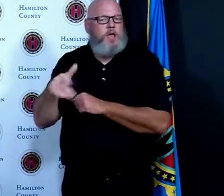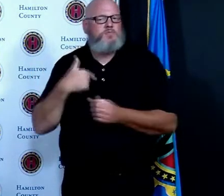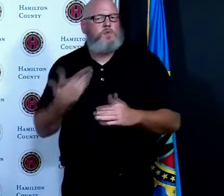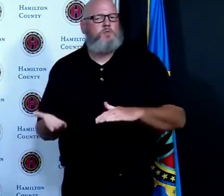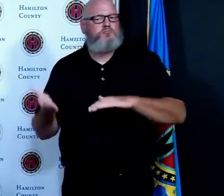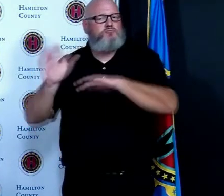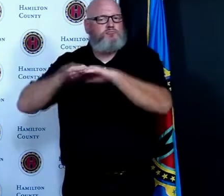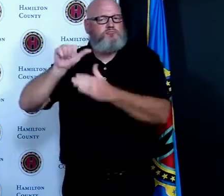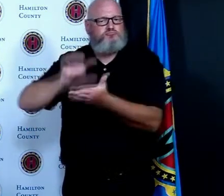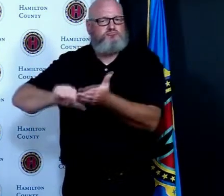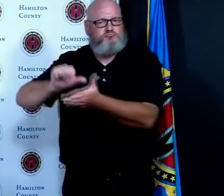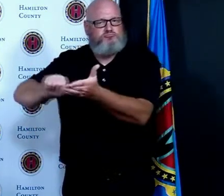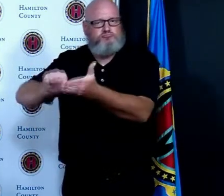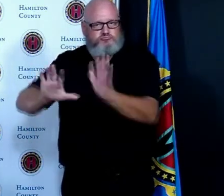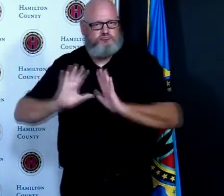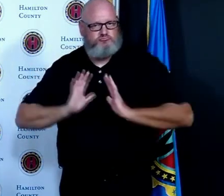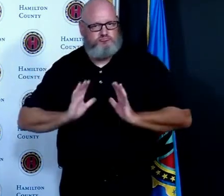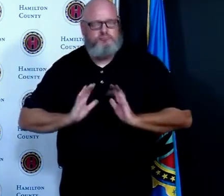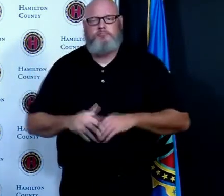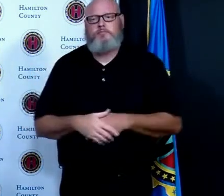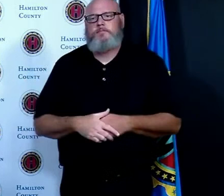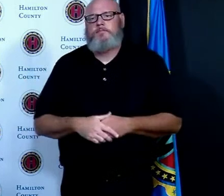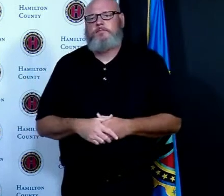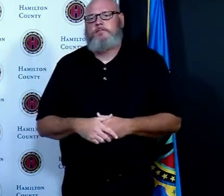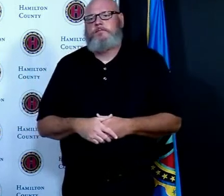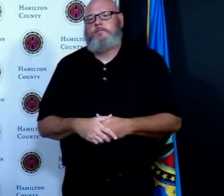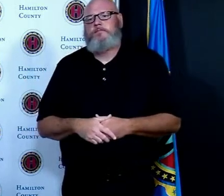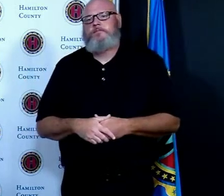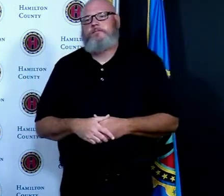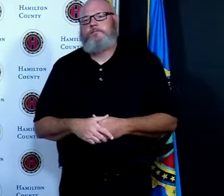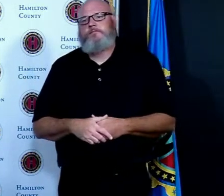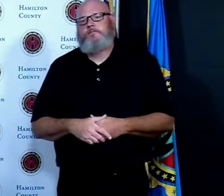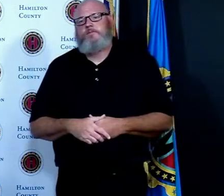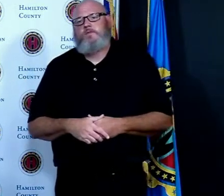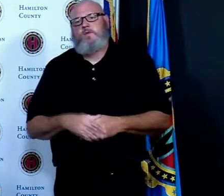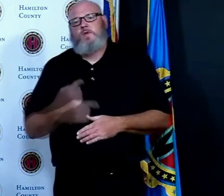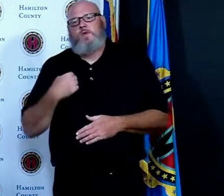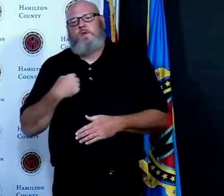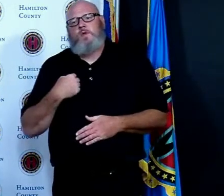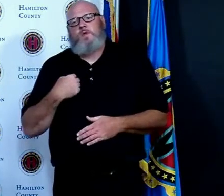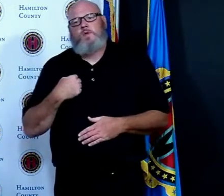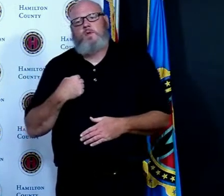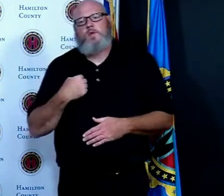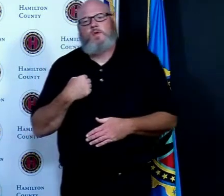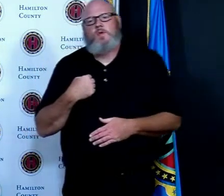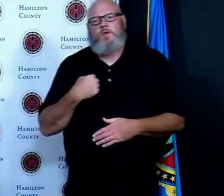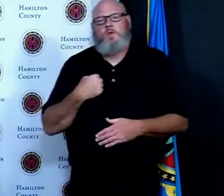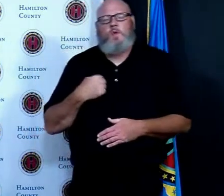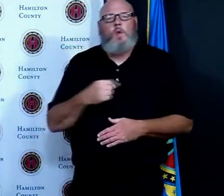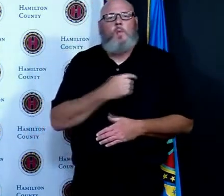surge capacity how they can actually create beds and know more ICU capacity within their